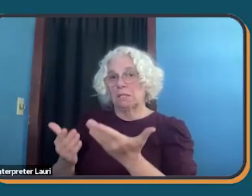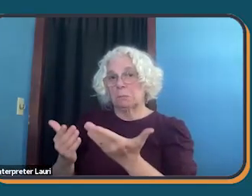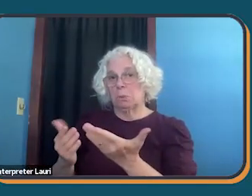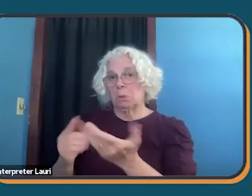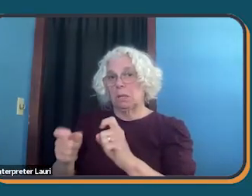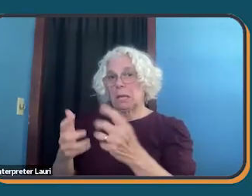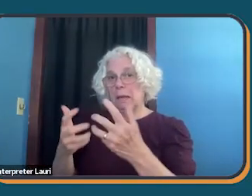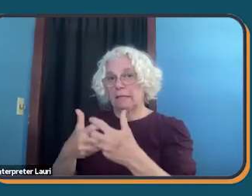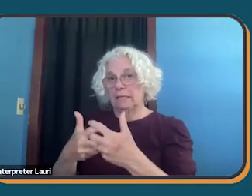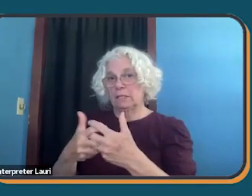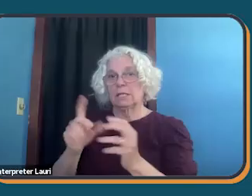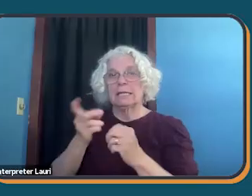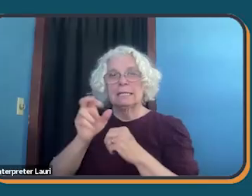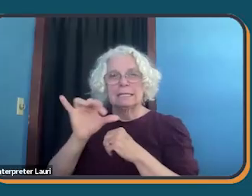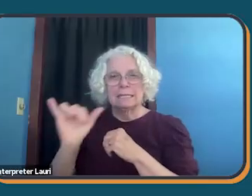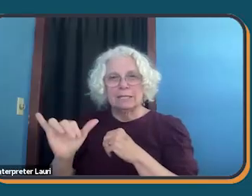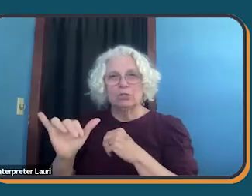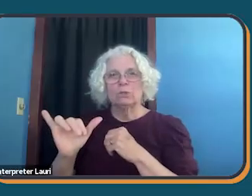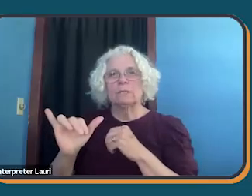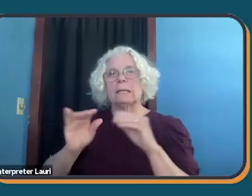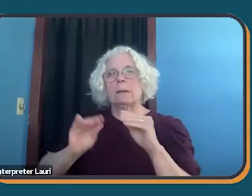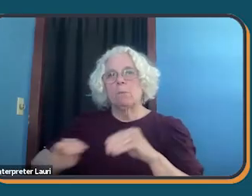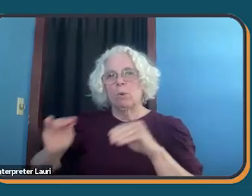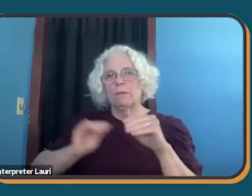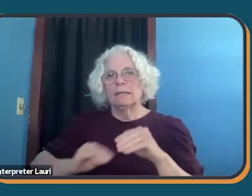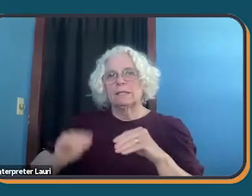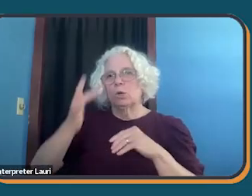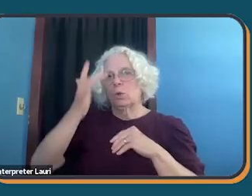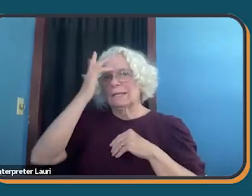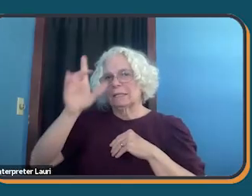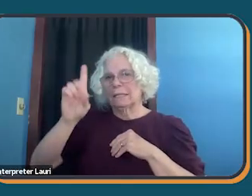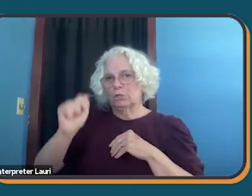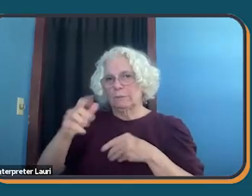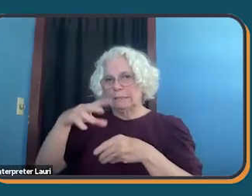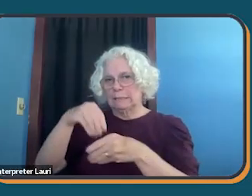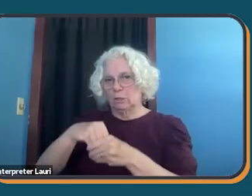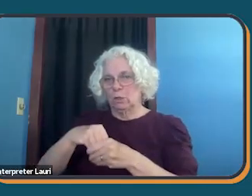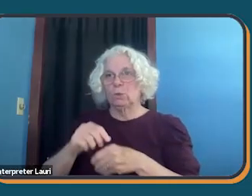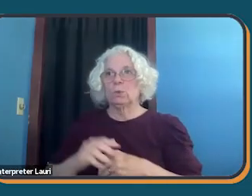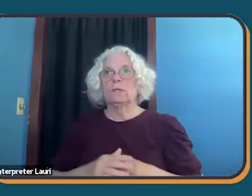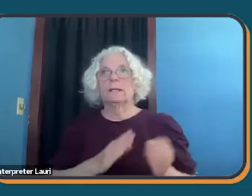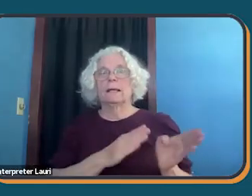for patients with sensory mobility and intellectual disabilities.